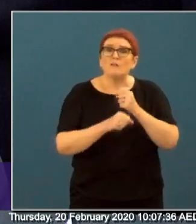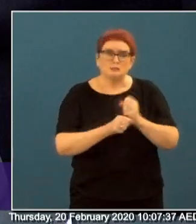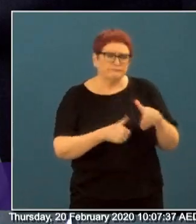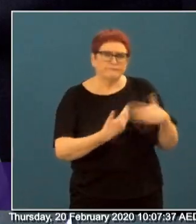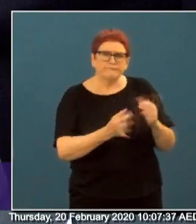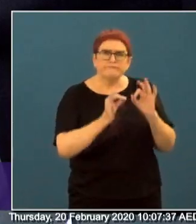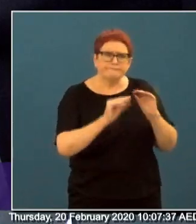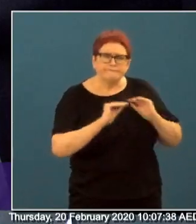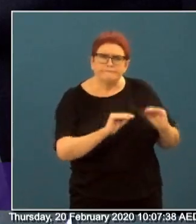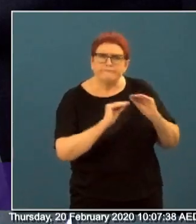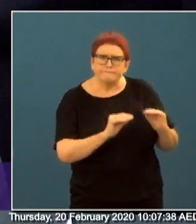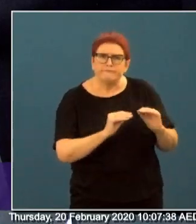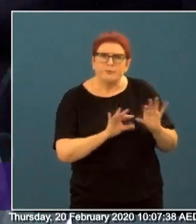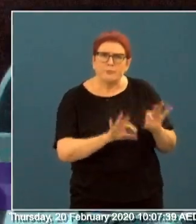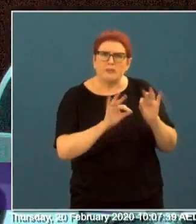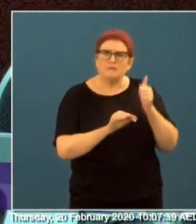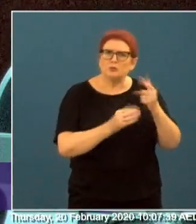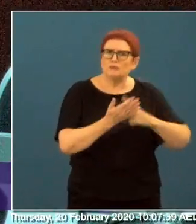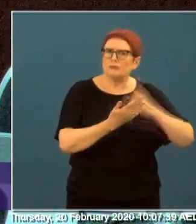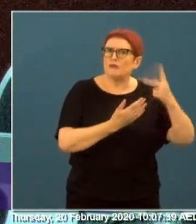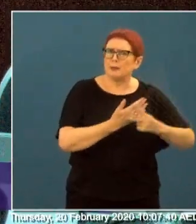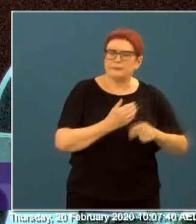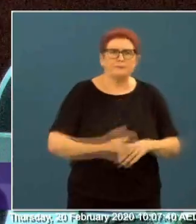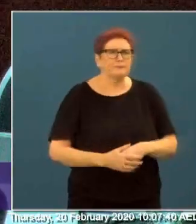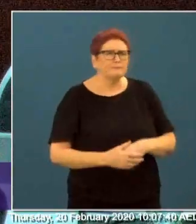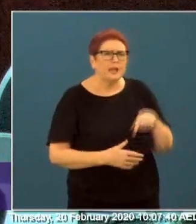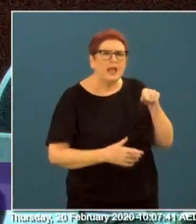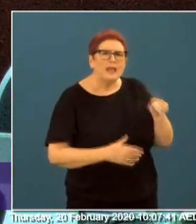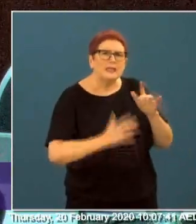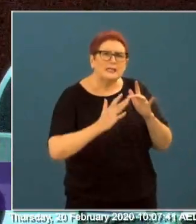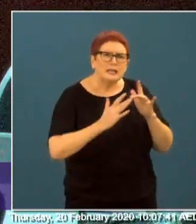Okay. And do they also have a role in coordinating or assisting